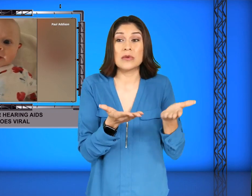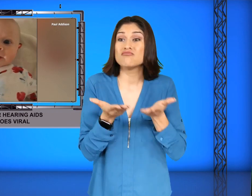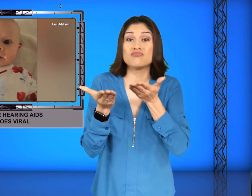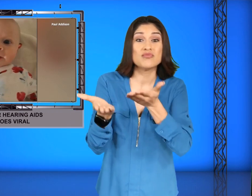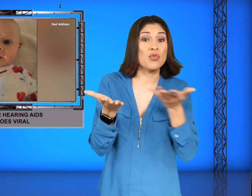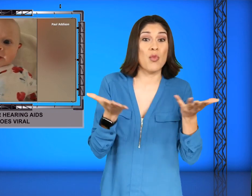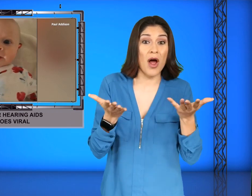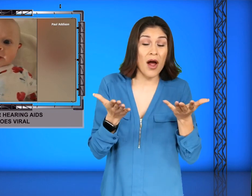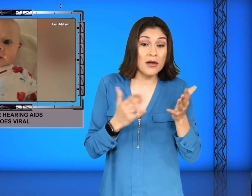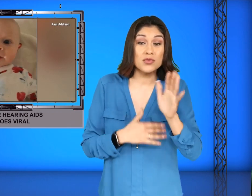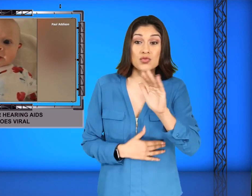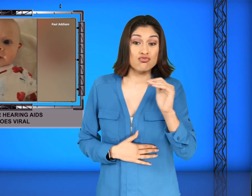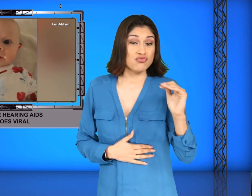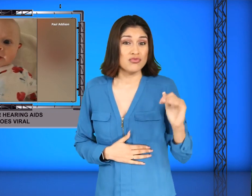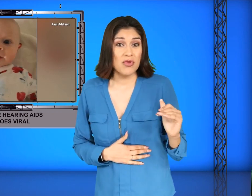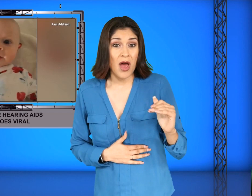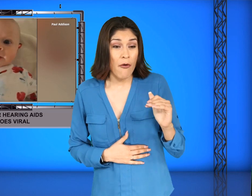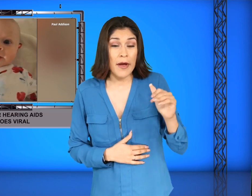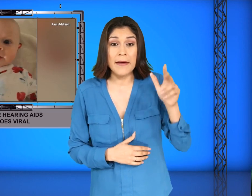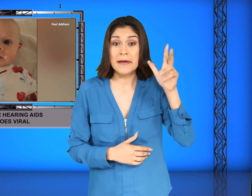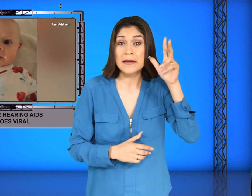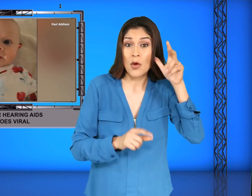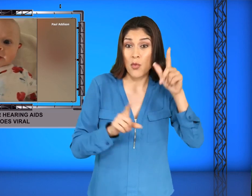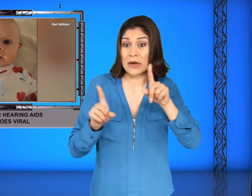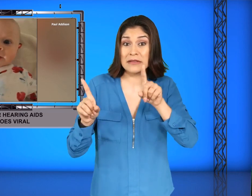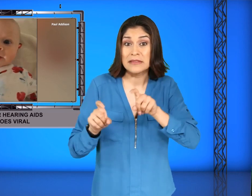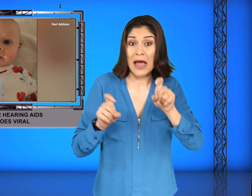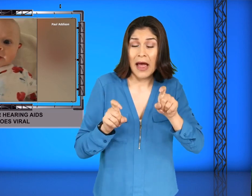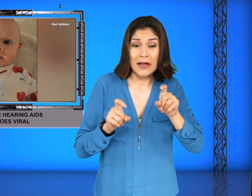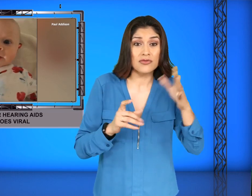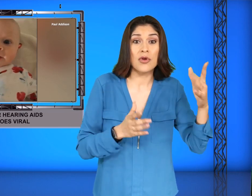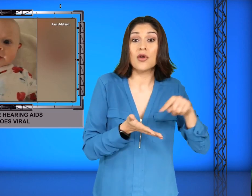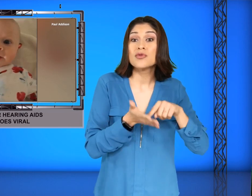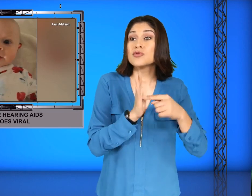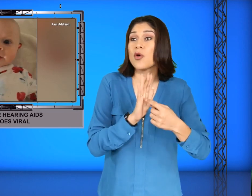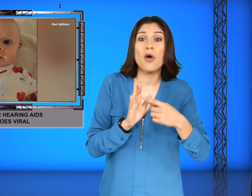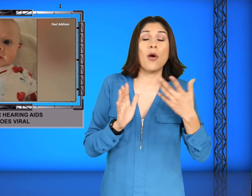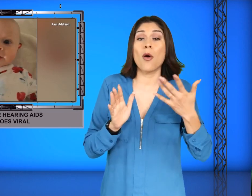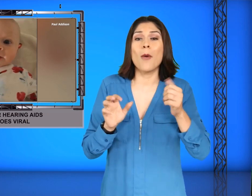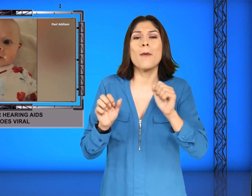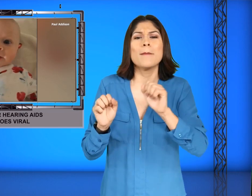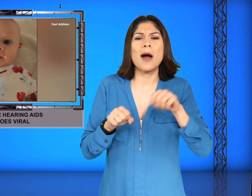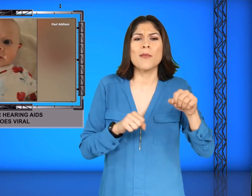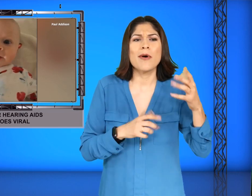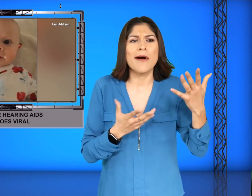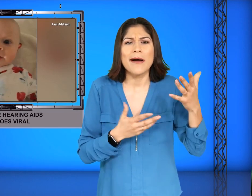A suggestion for wording may include "Your child's hearing test shows signs of possible